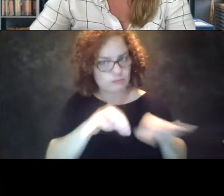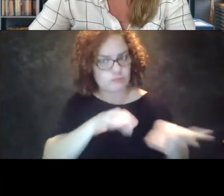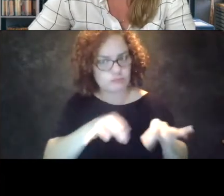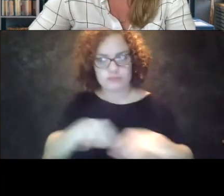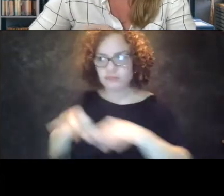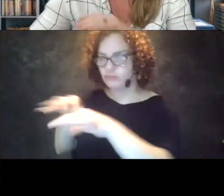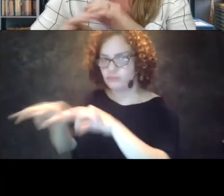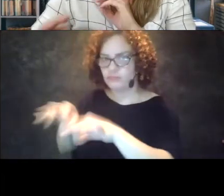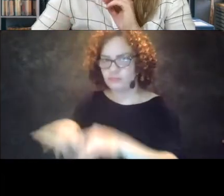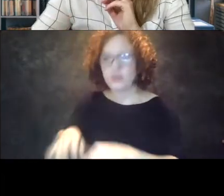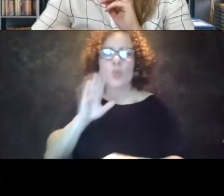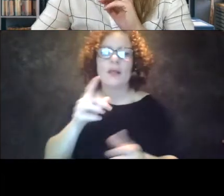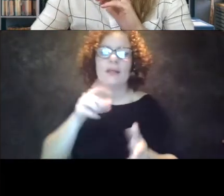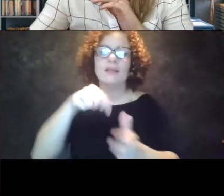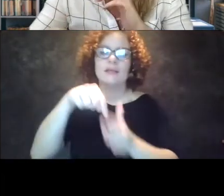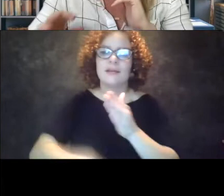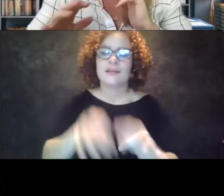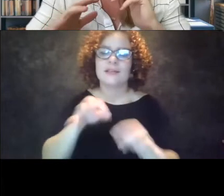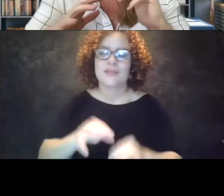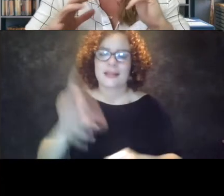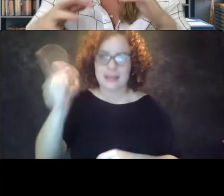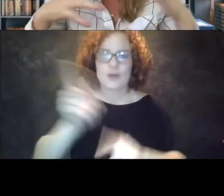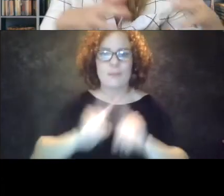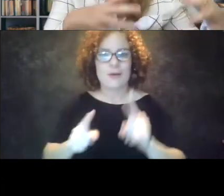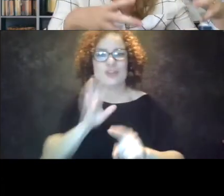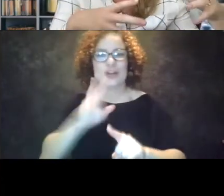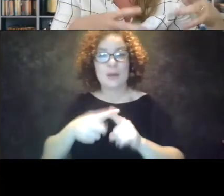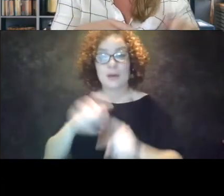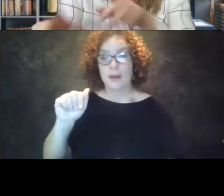we talked about ability awareness and classroom and like things that we can do to prep. So